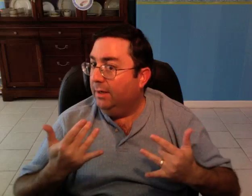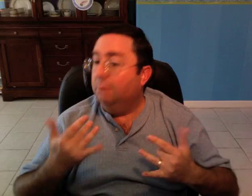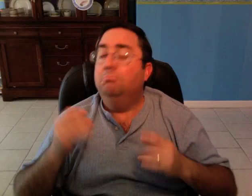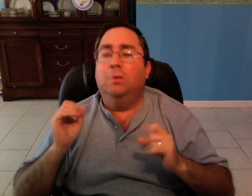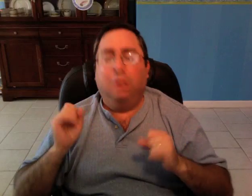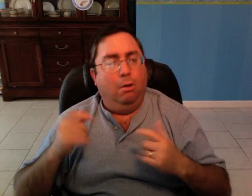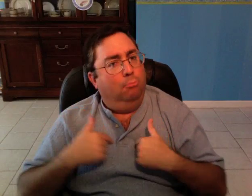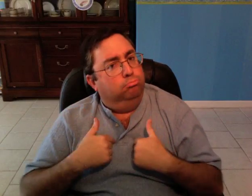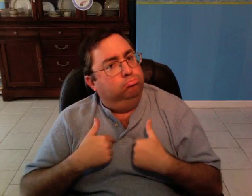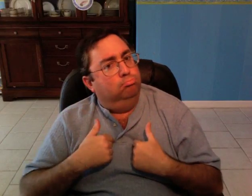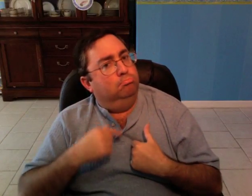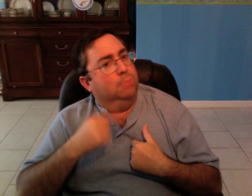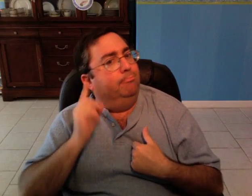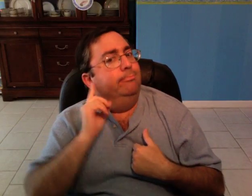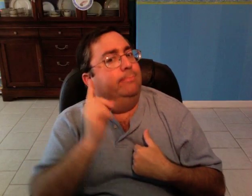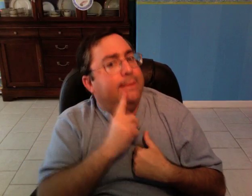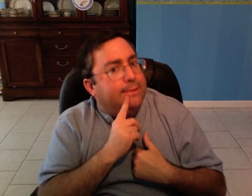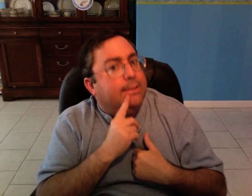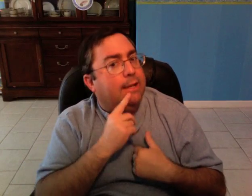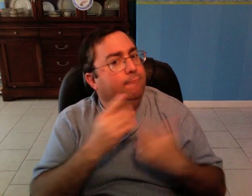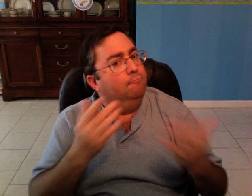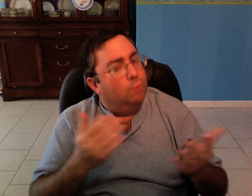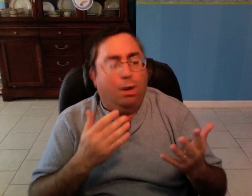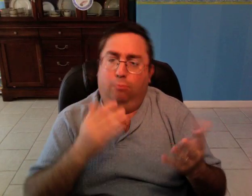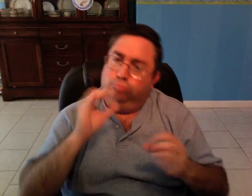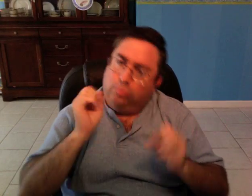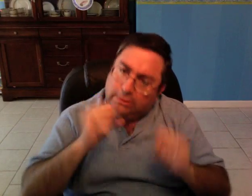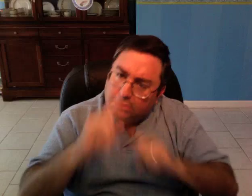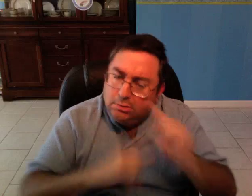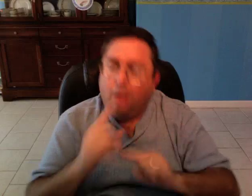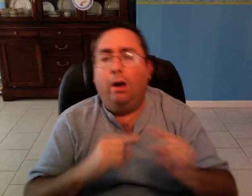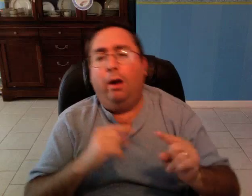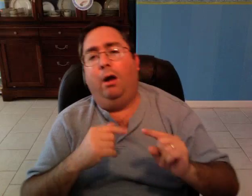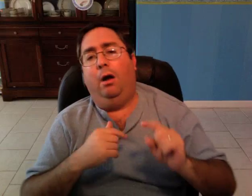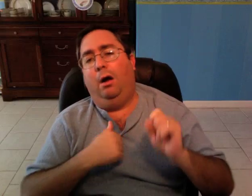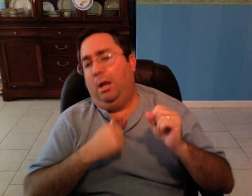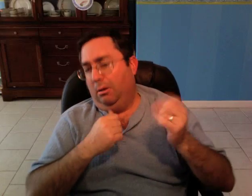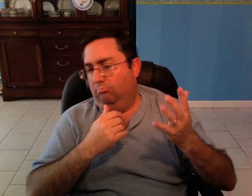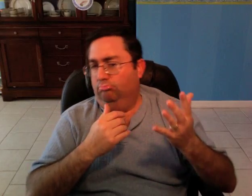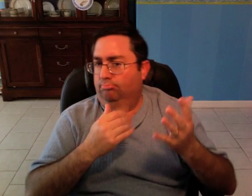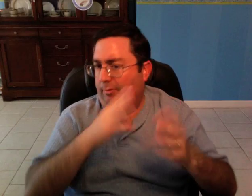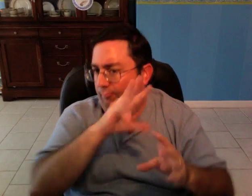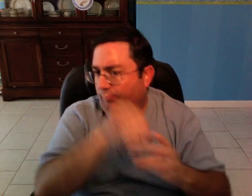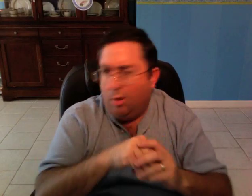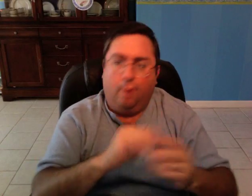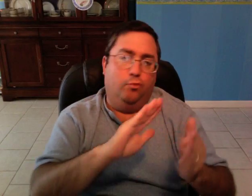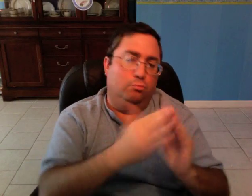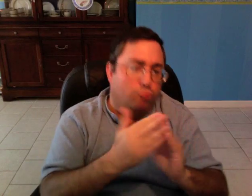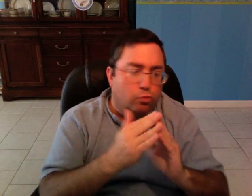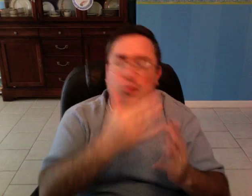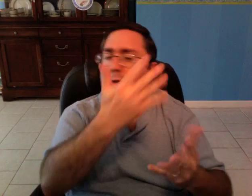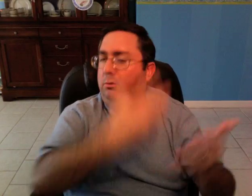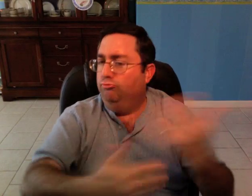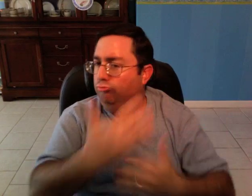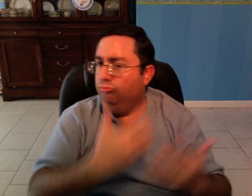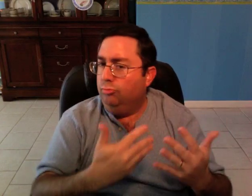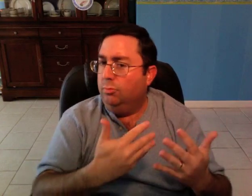they can call themselves Deaf because they can sign and are involved in teh community and socialize with Deaf people.